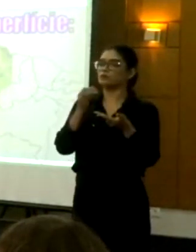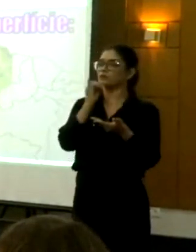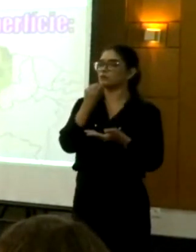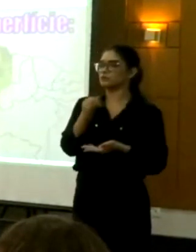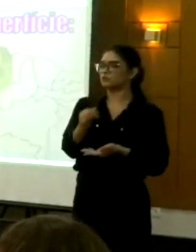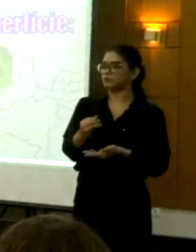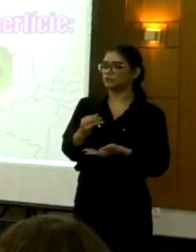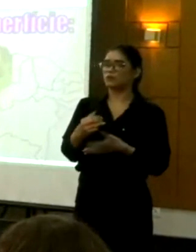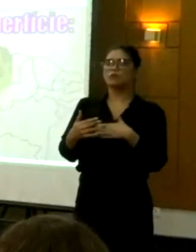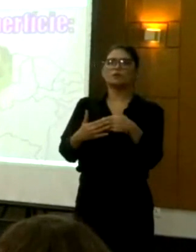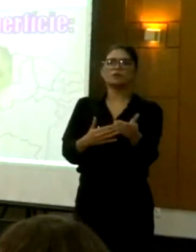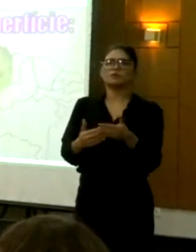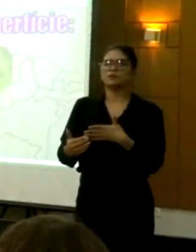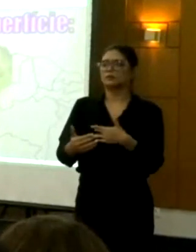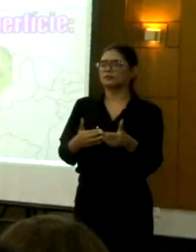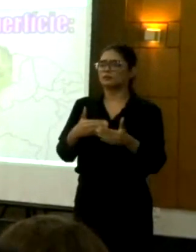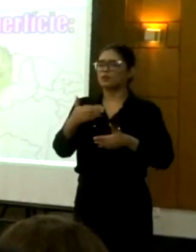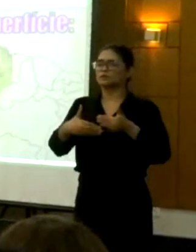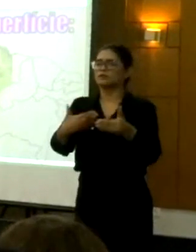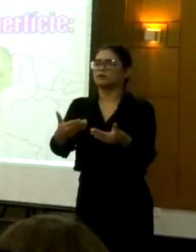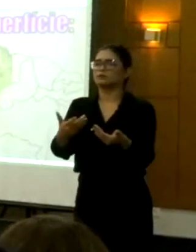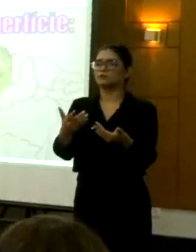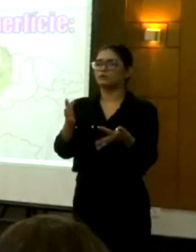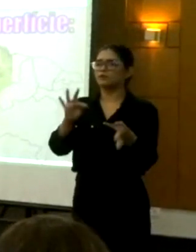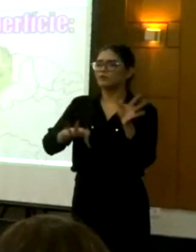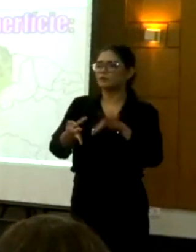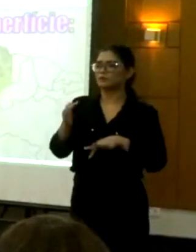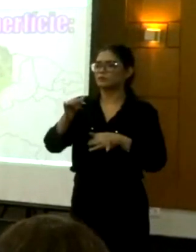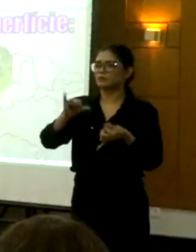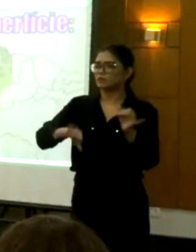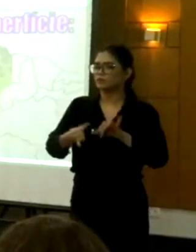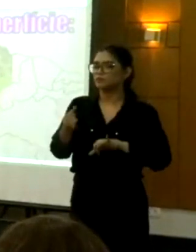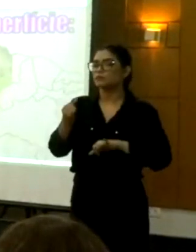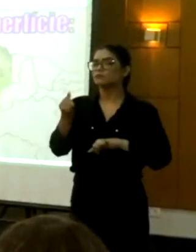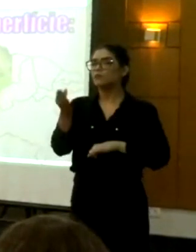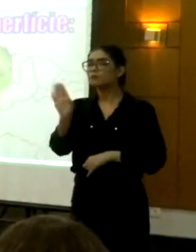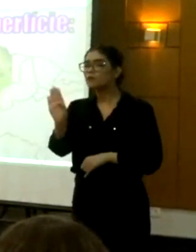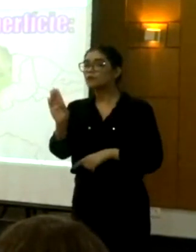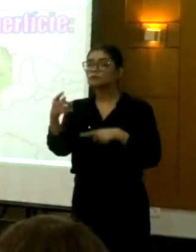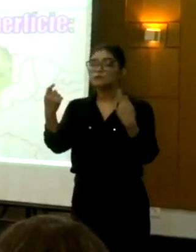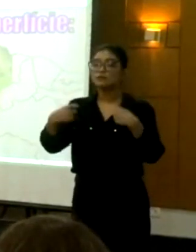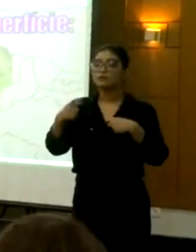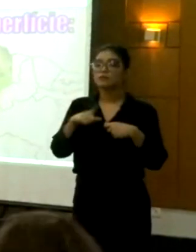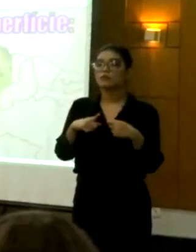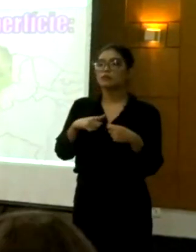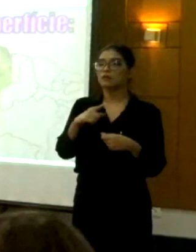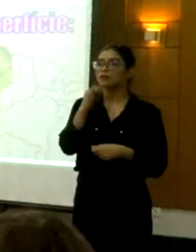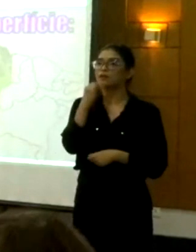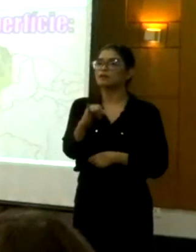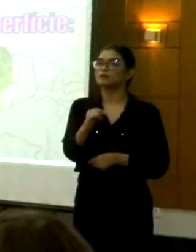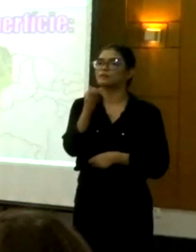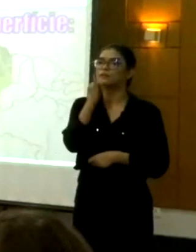any physical, chemical, biological , ecological process depends on energy, when you wake up in the morning, you have a coffee, you are